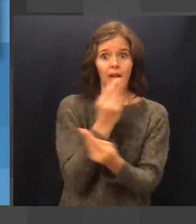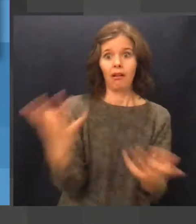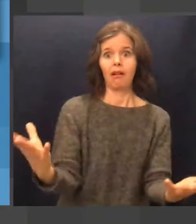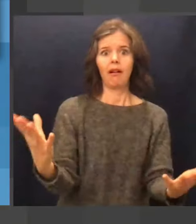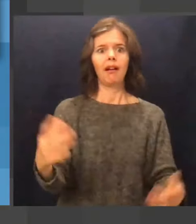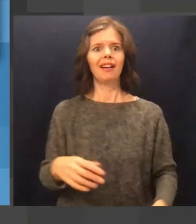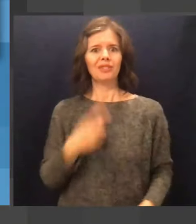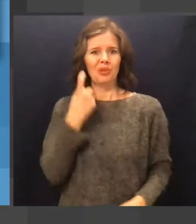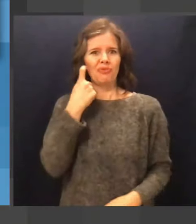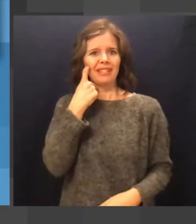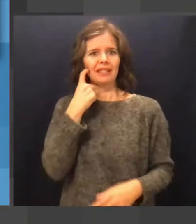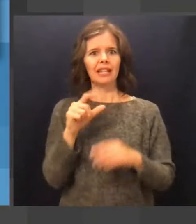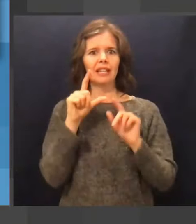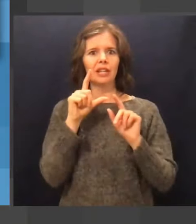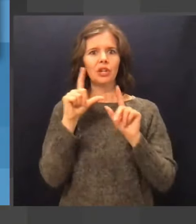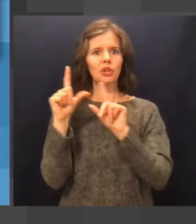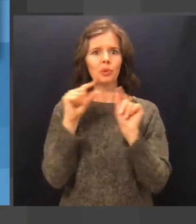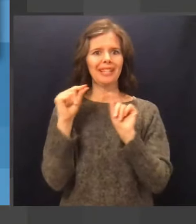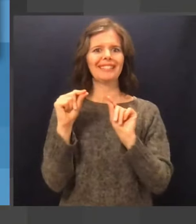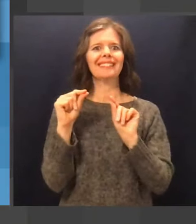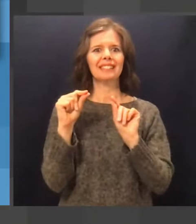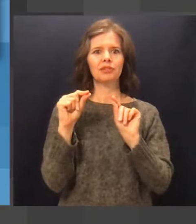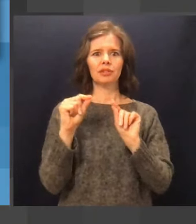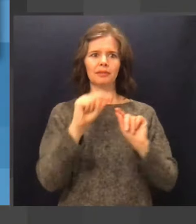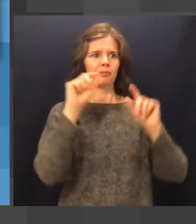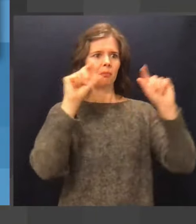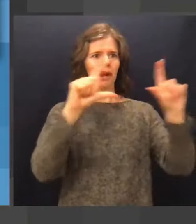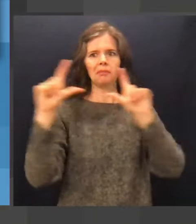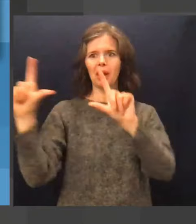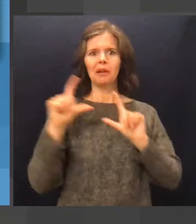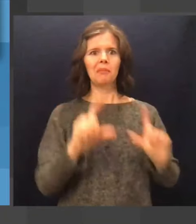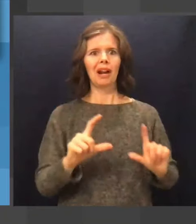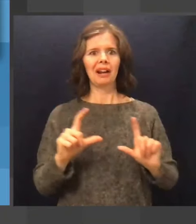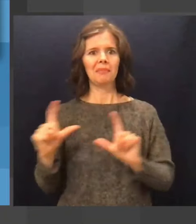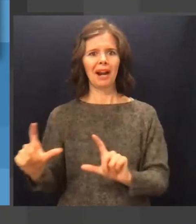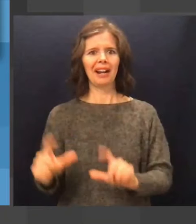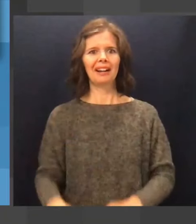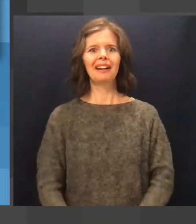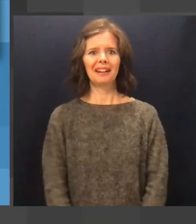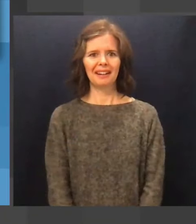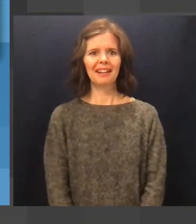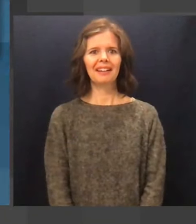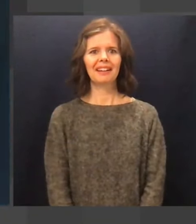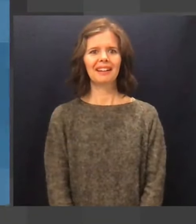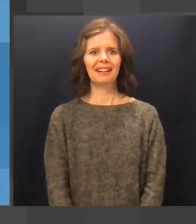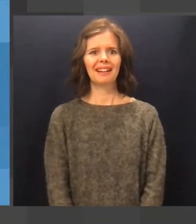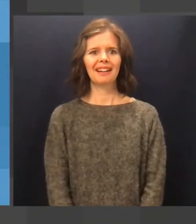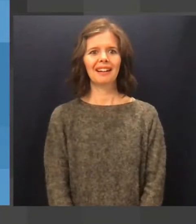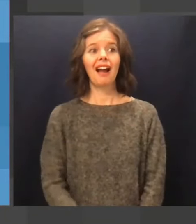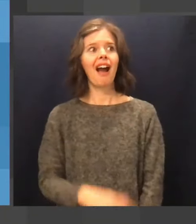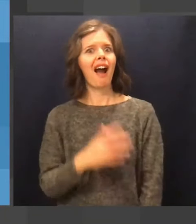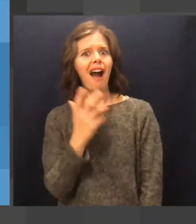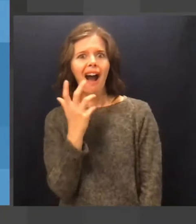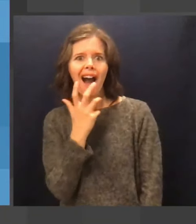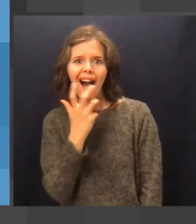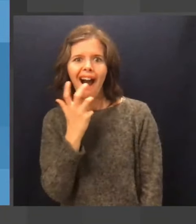FOR AND WE HAVE SOME TWEETS THAT HAVE COME IN.